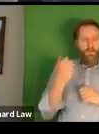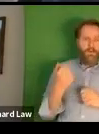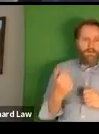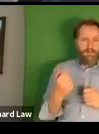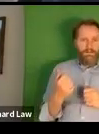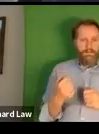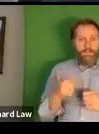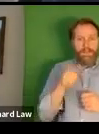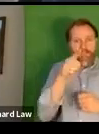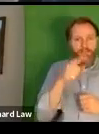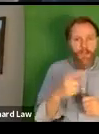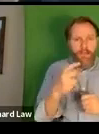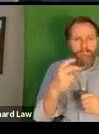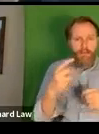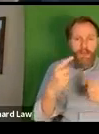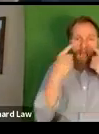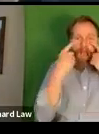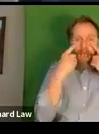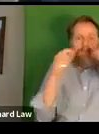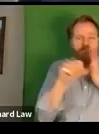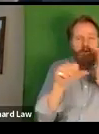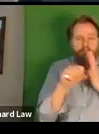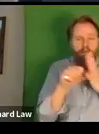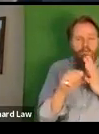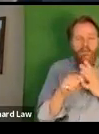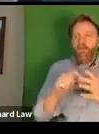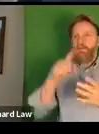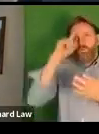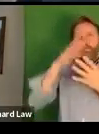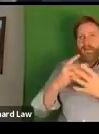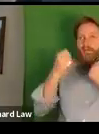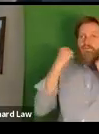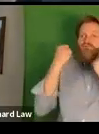eyesight who decides to drive a car to a beauty spot I think that is really